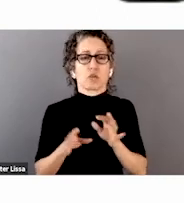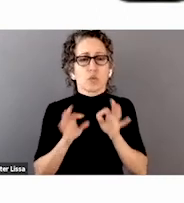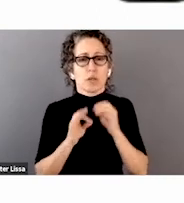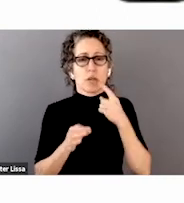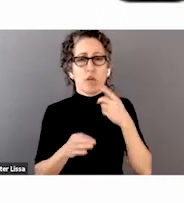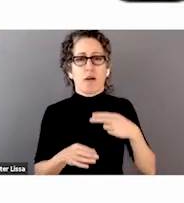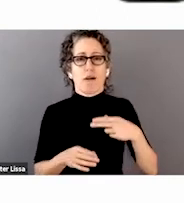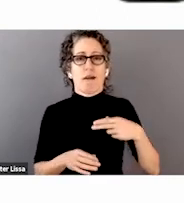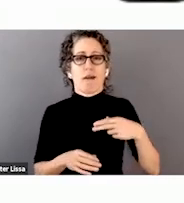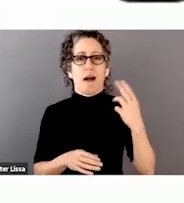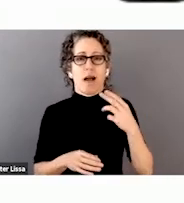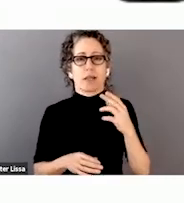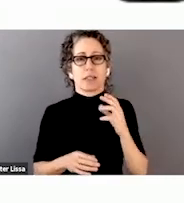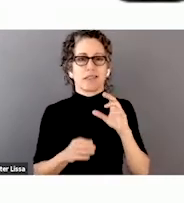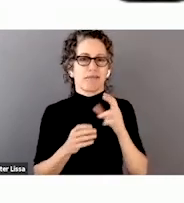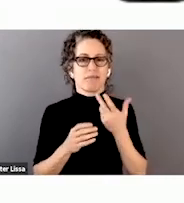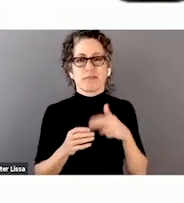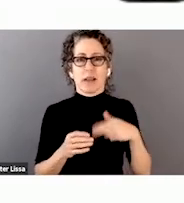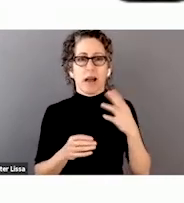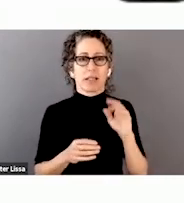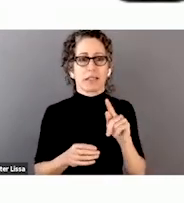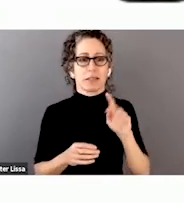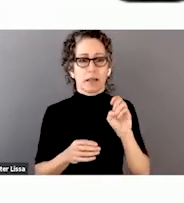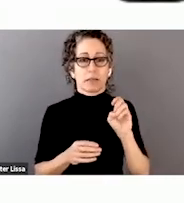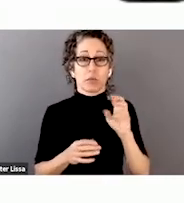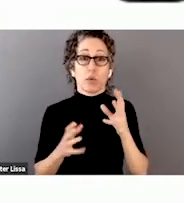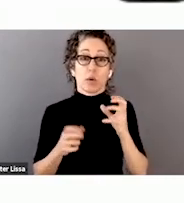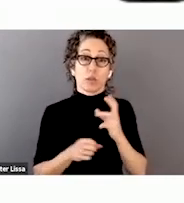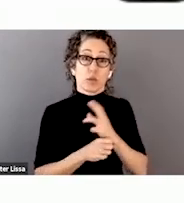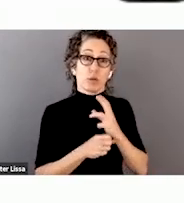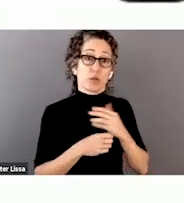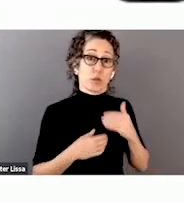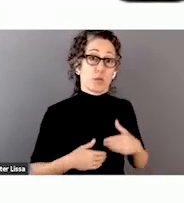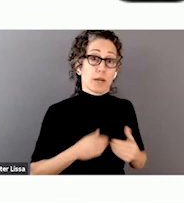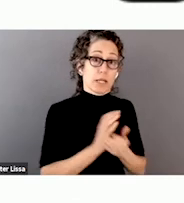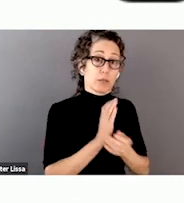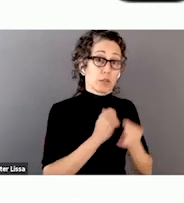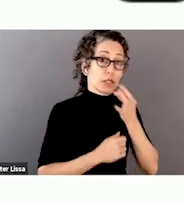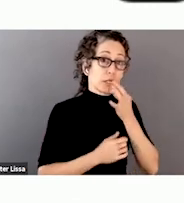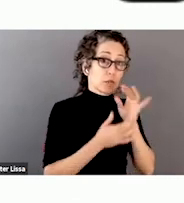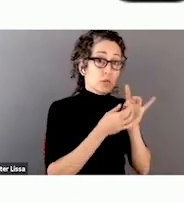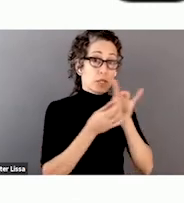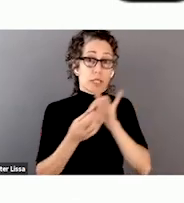In this work, we want to leverage human expertise with machine learning in order to make predictions.